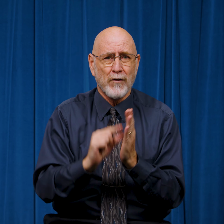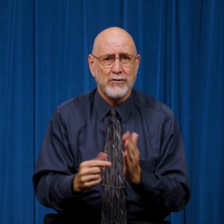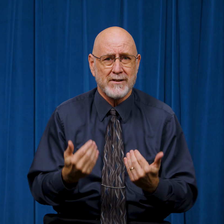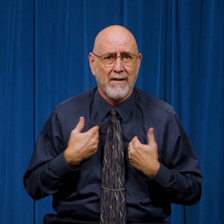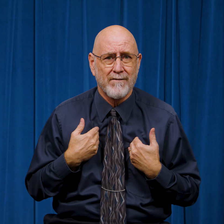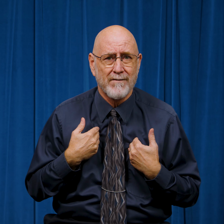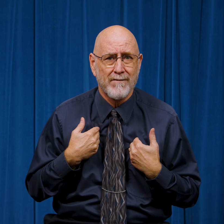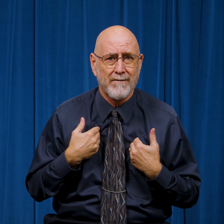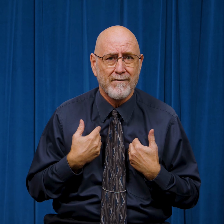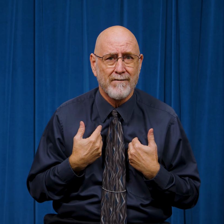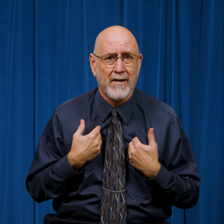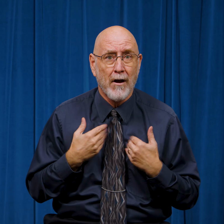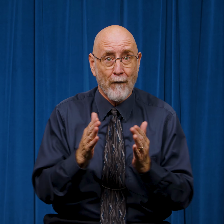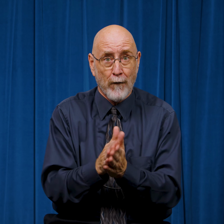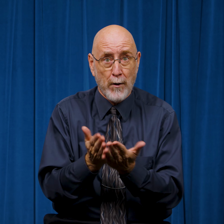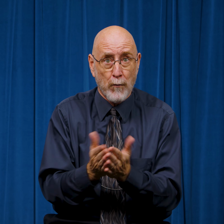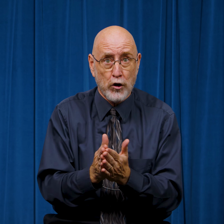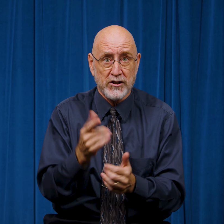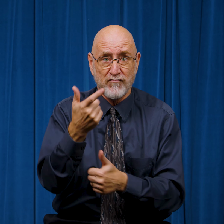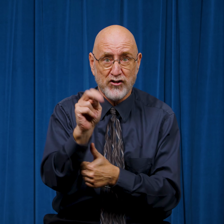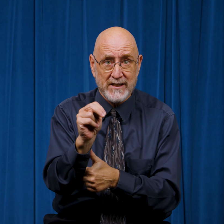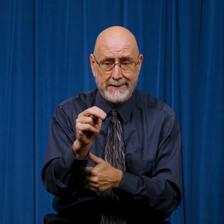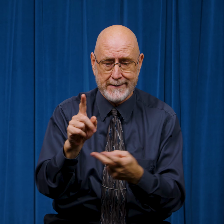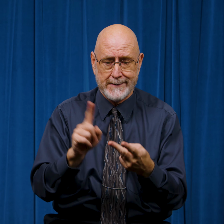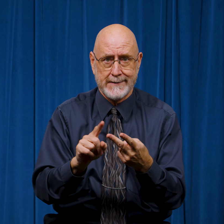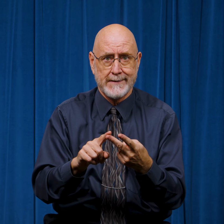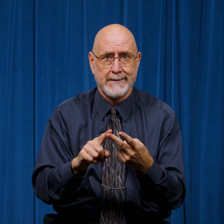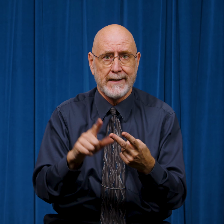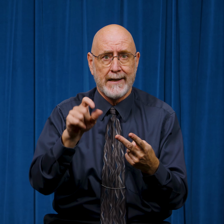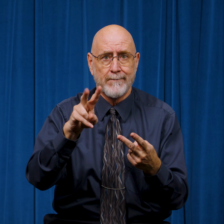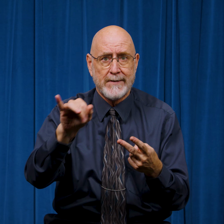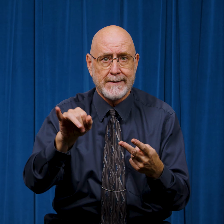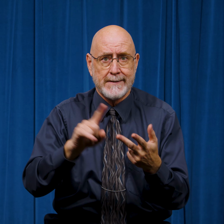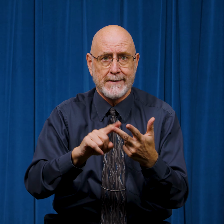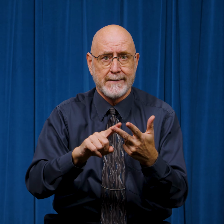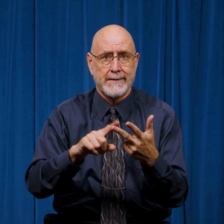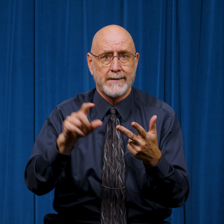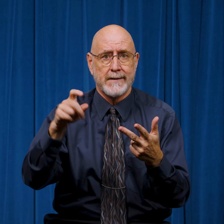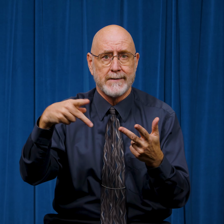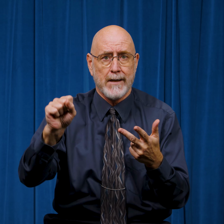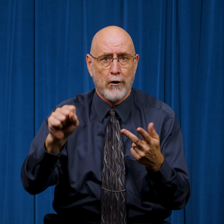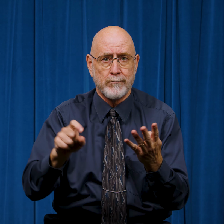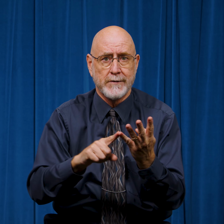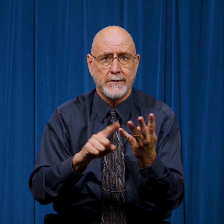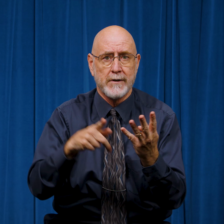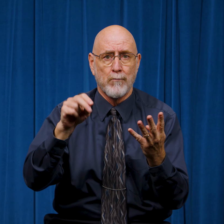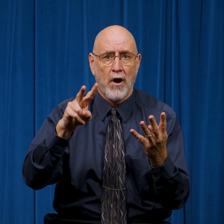including from the books of Genesis, Leviticus, Psalms, Proverbs,